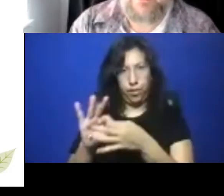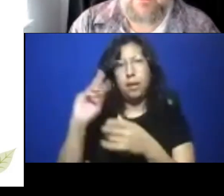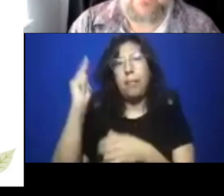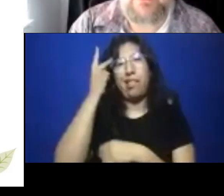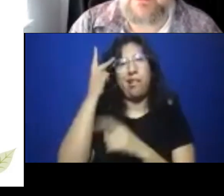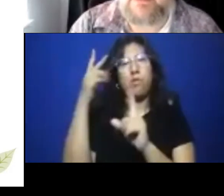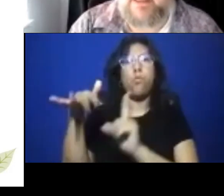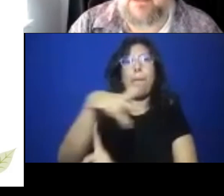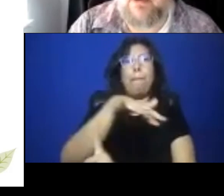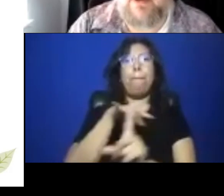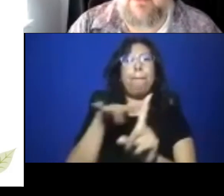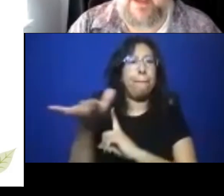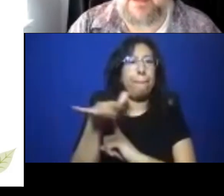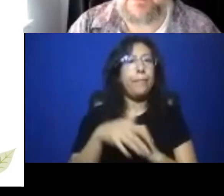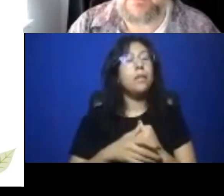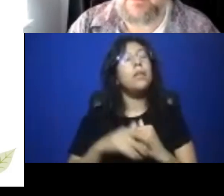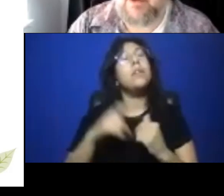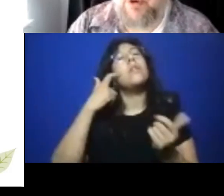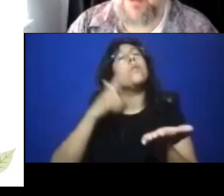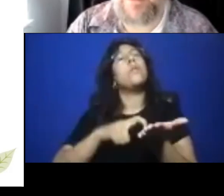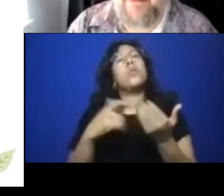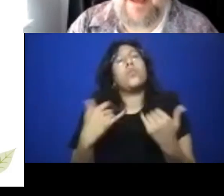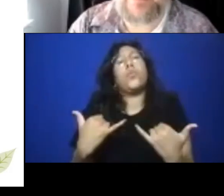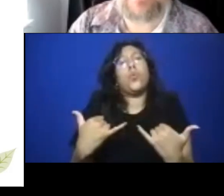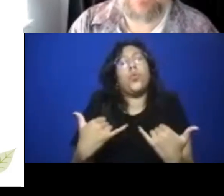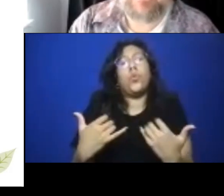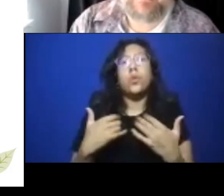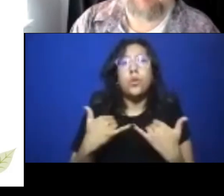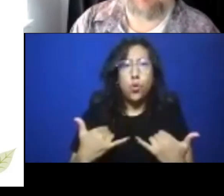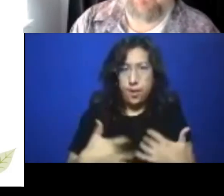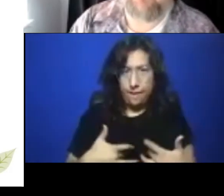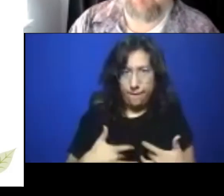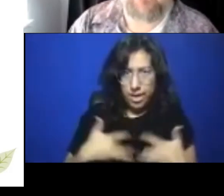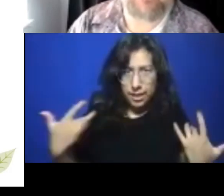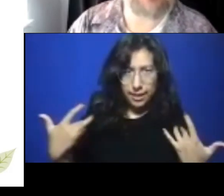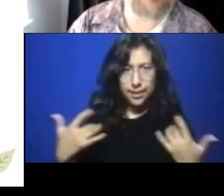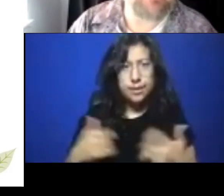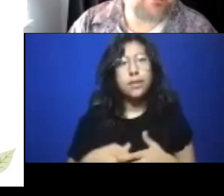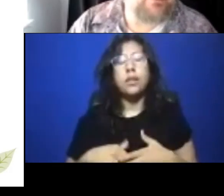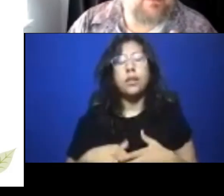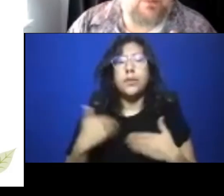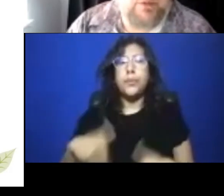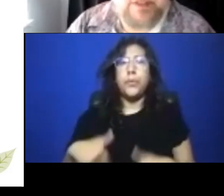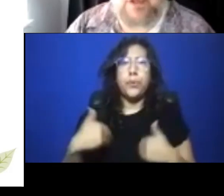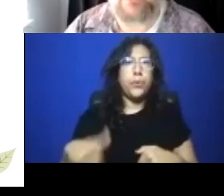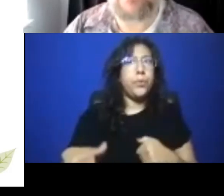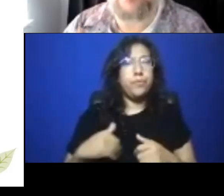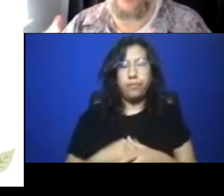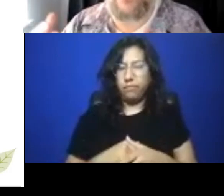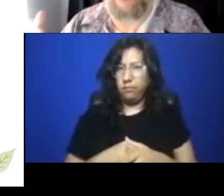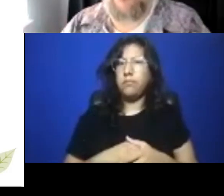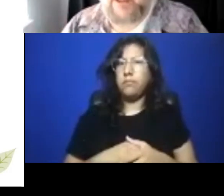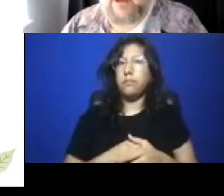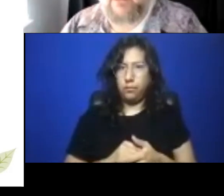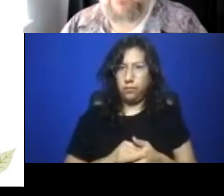What we know too is that current events, current events have an overwhelming result of fear.